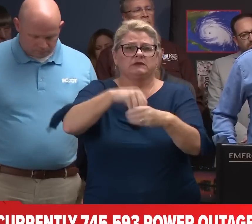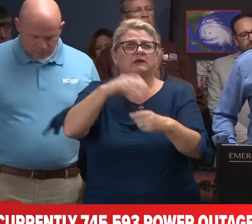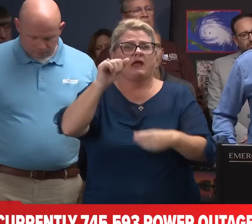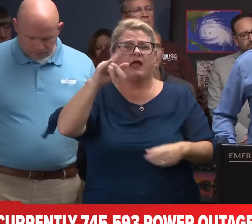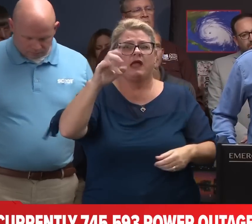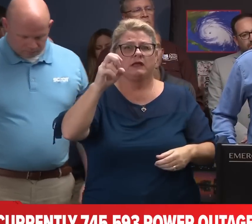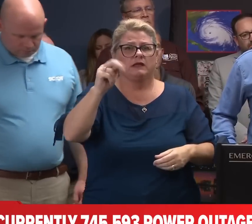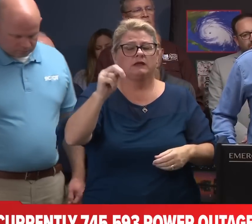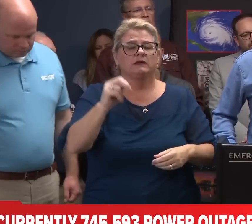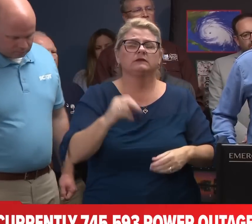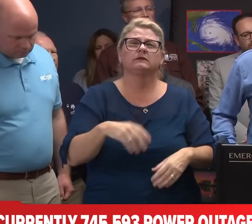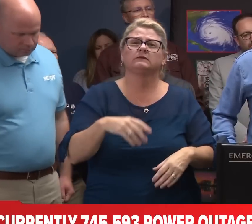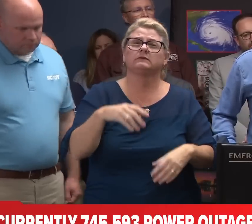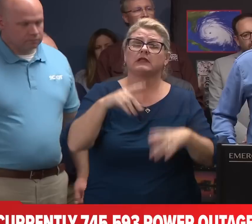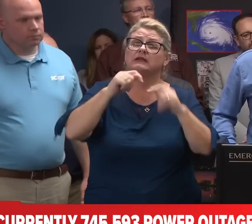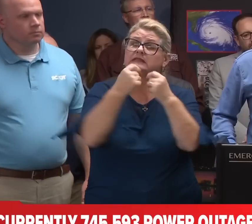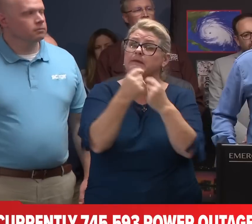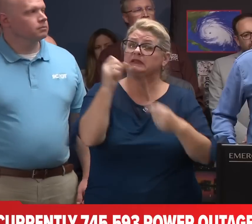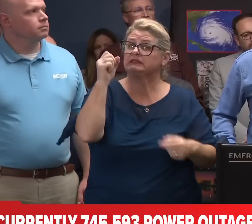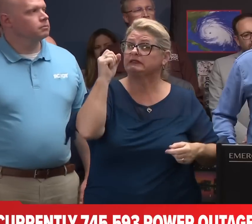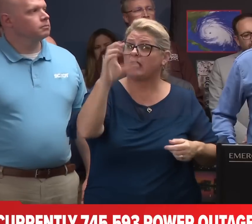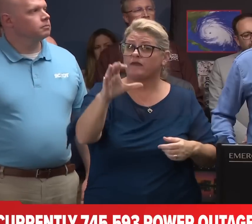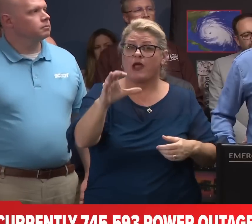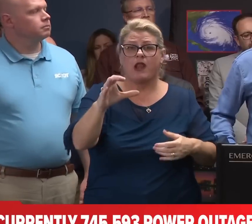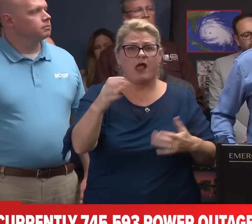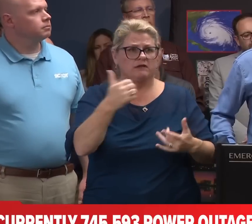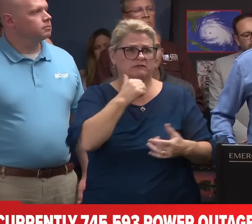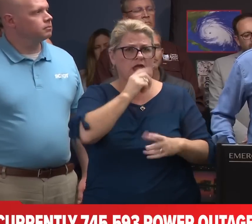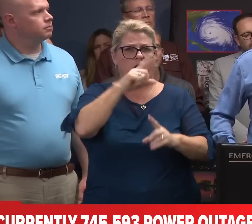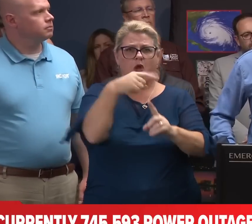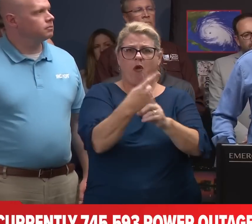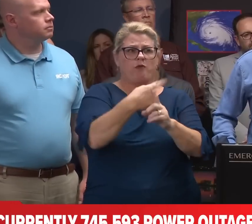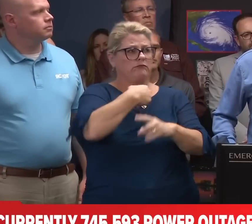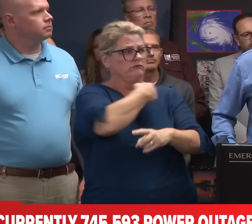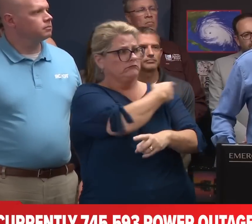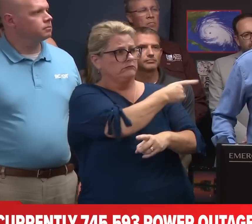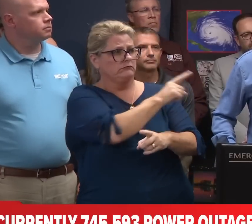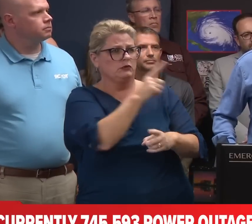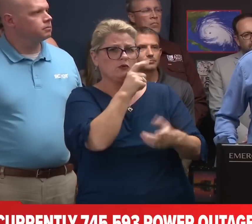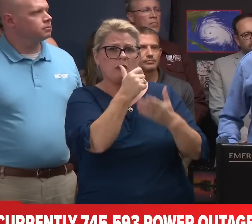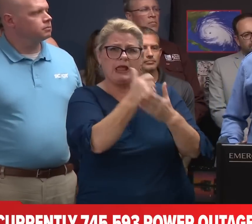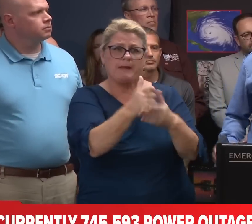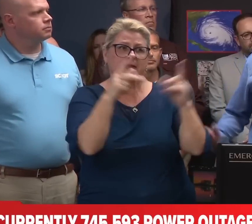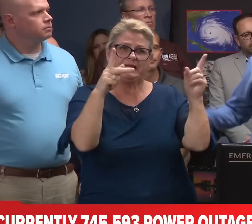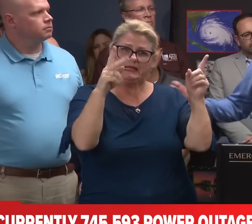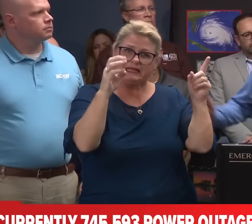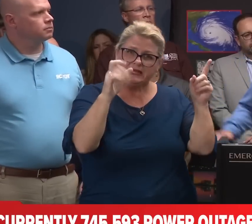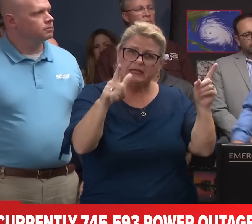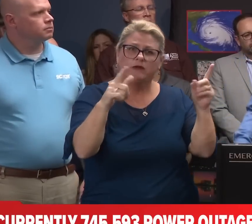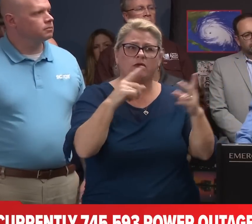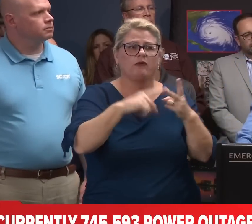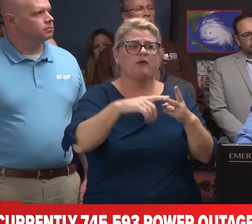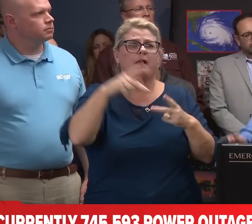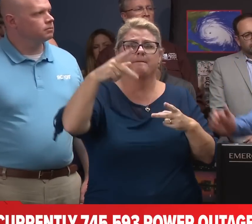I just wanna say that team South Carolina extends beyond just these folks back here who help us. Chief Kiel uh Secretary Powell,